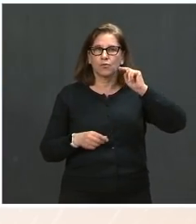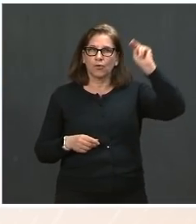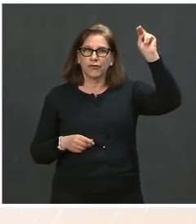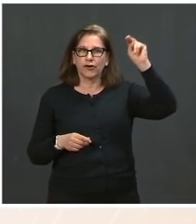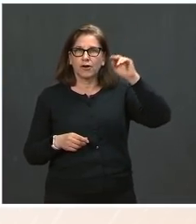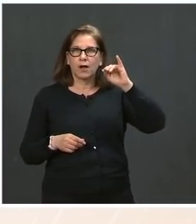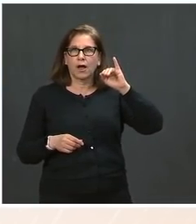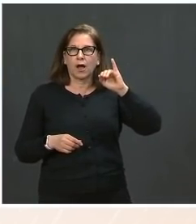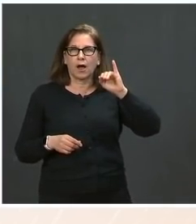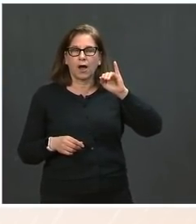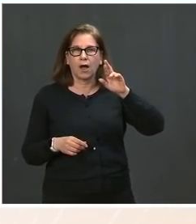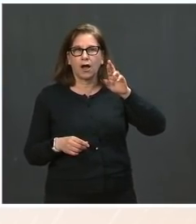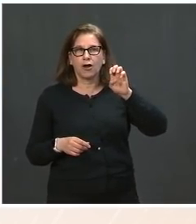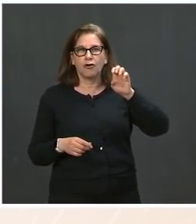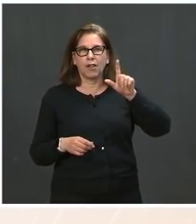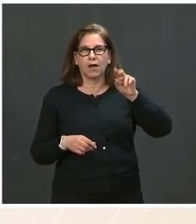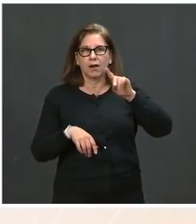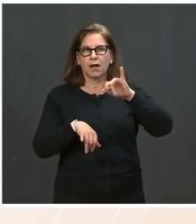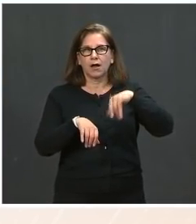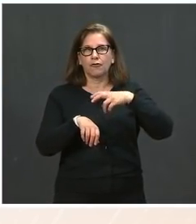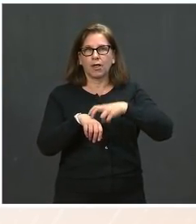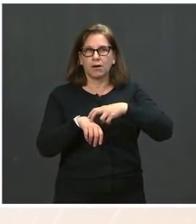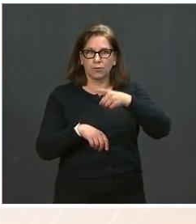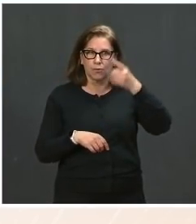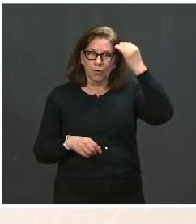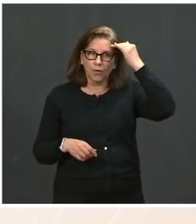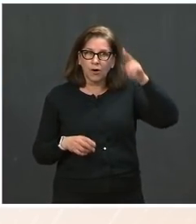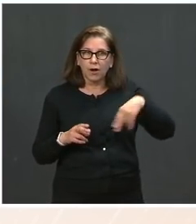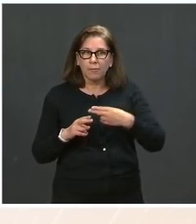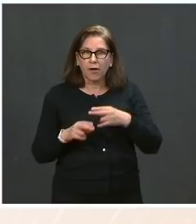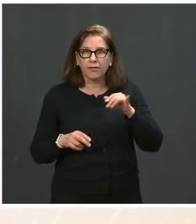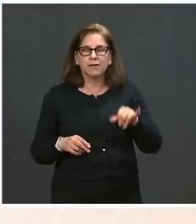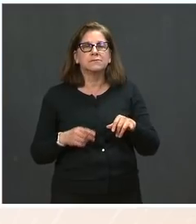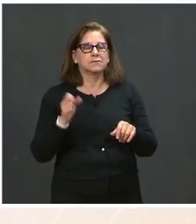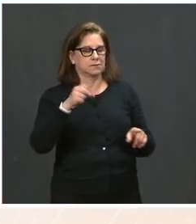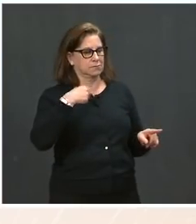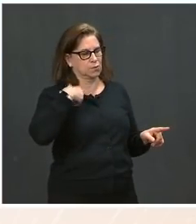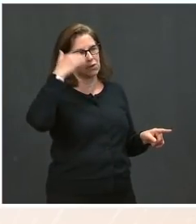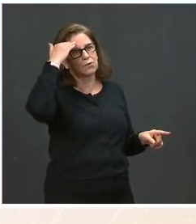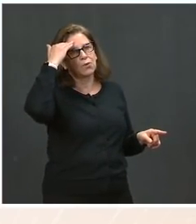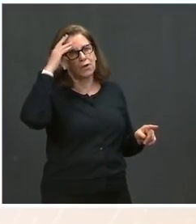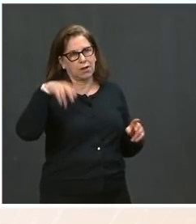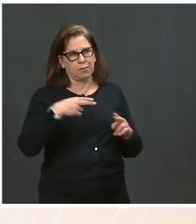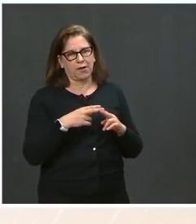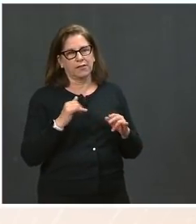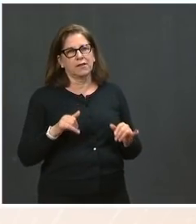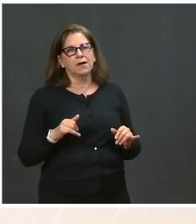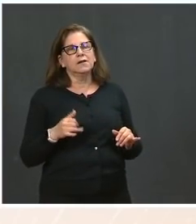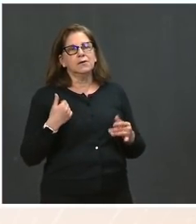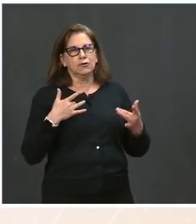The Press: Are you in touch with the parties? Ms. Psaki: We do. We are concerned by the violence in Northern Ireland,